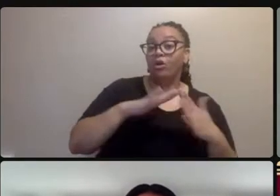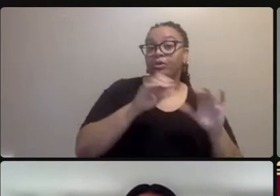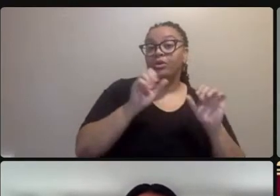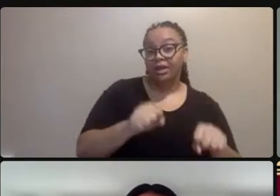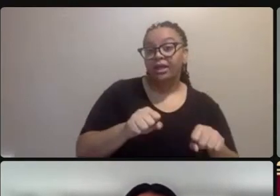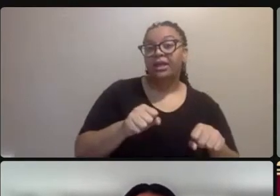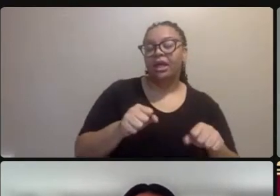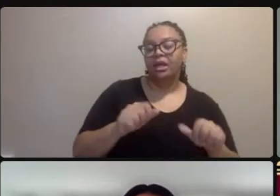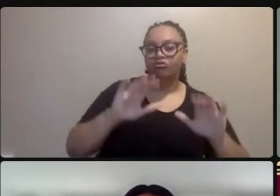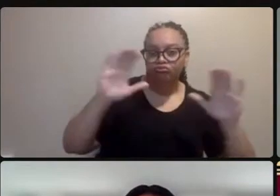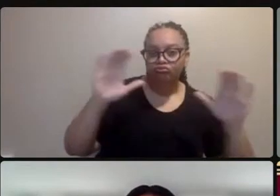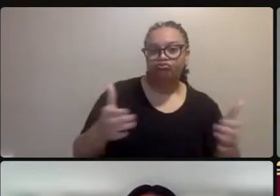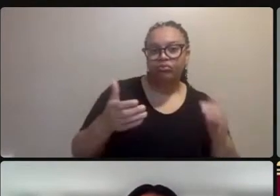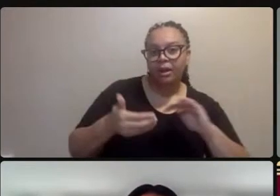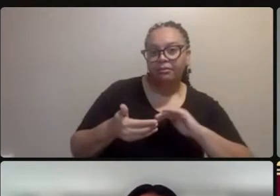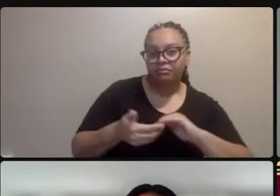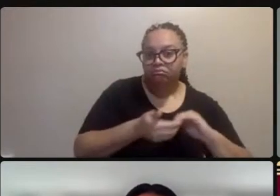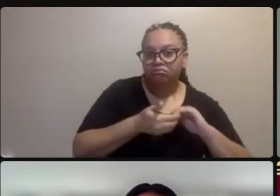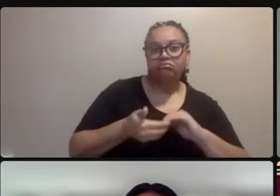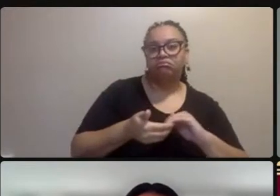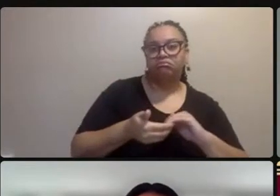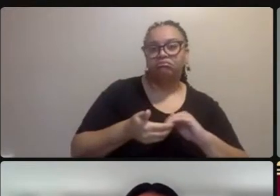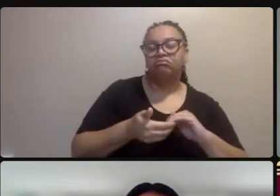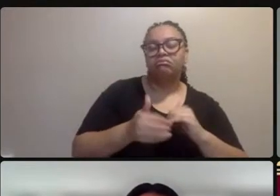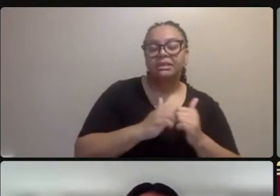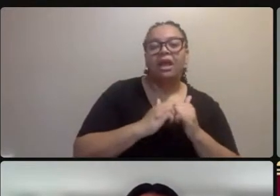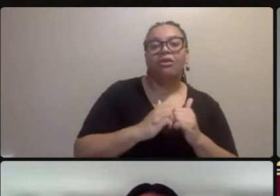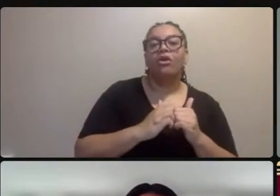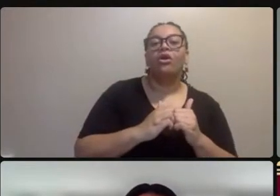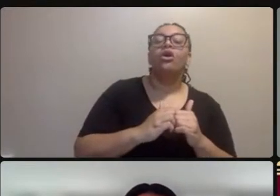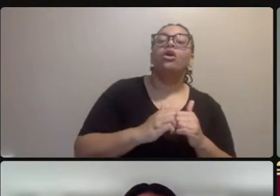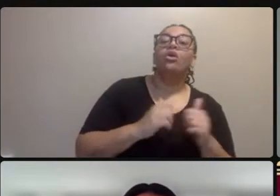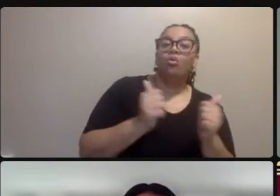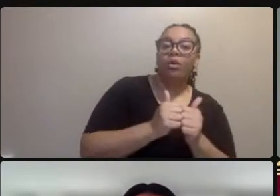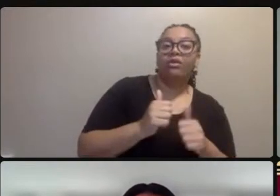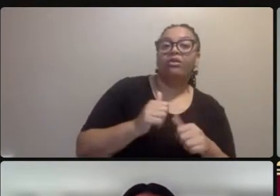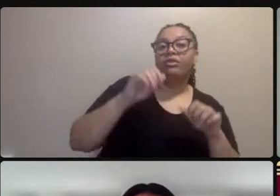FAMILIES AND DIVERSE SECTIONS